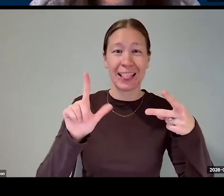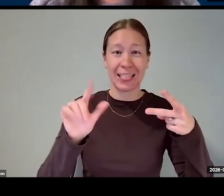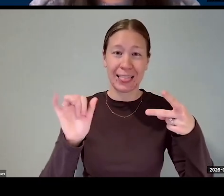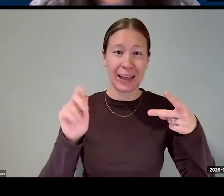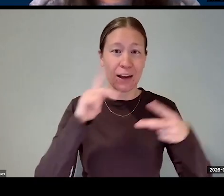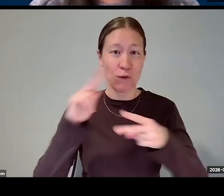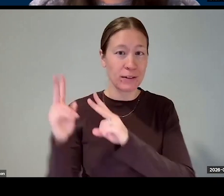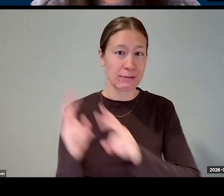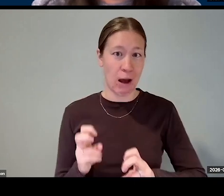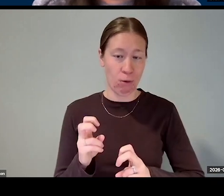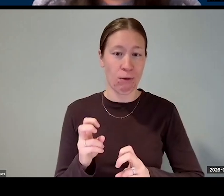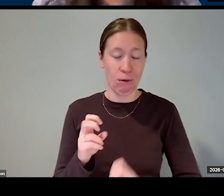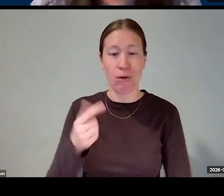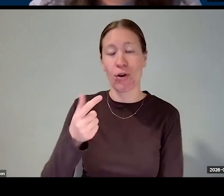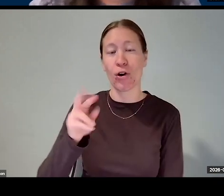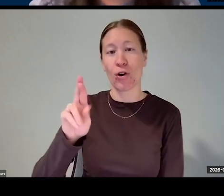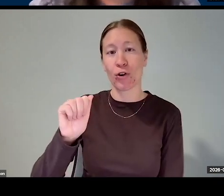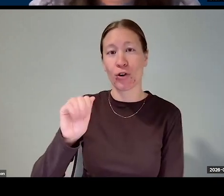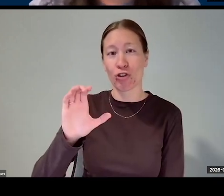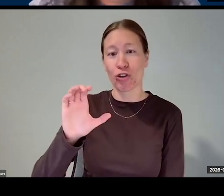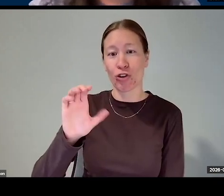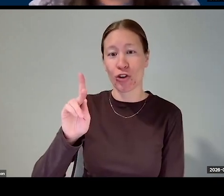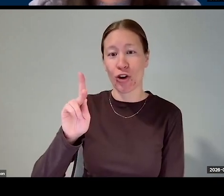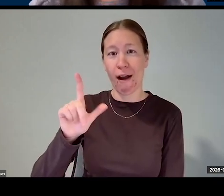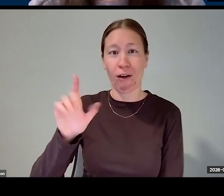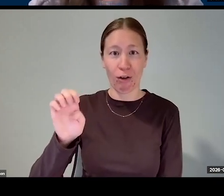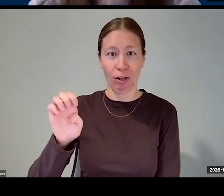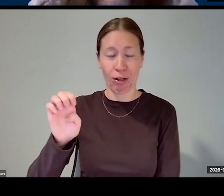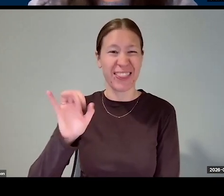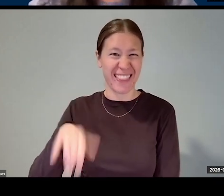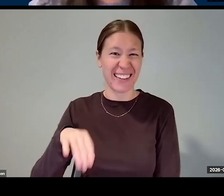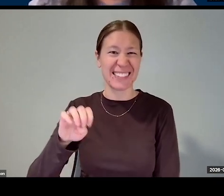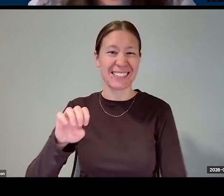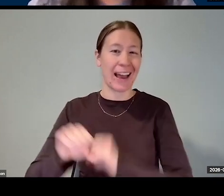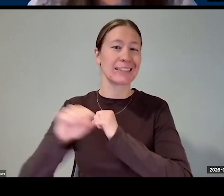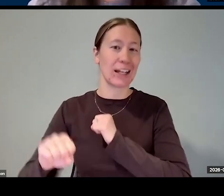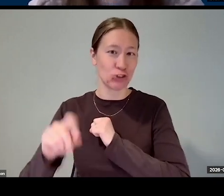That is that extension tool that I talked about that I will be demoing as well.